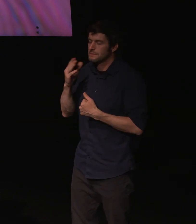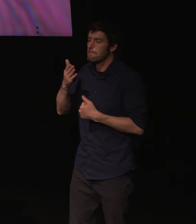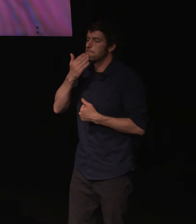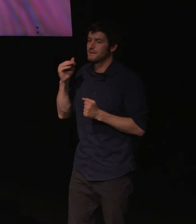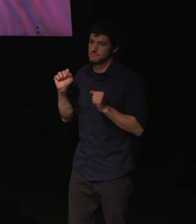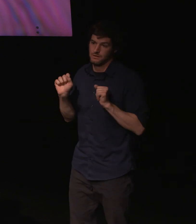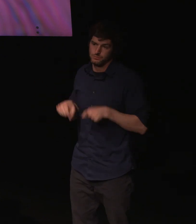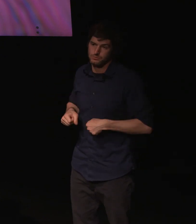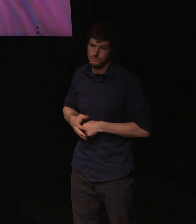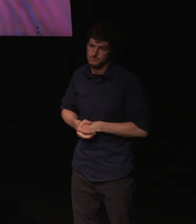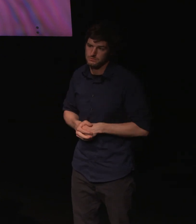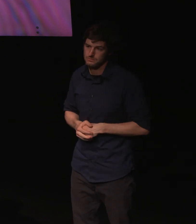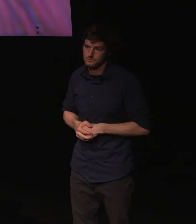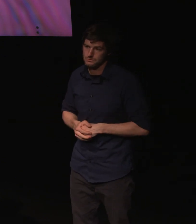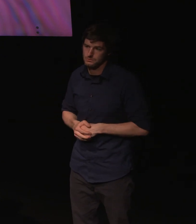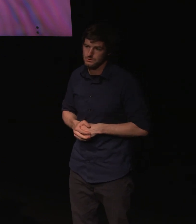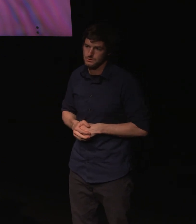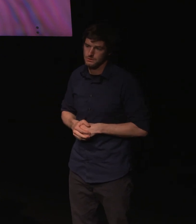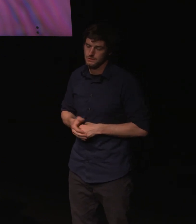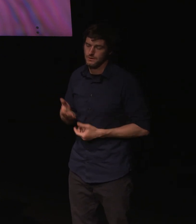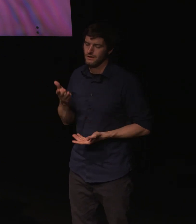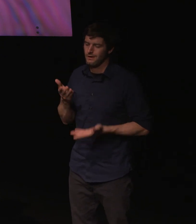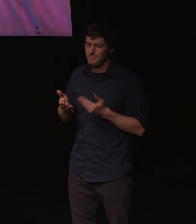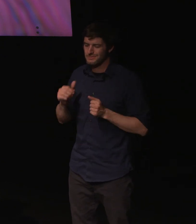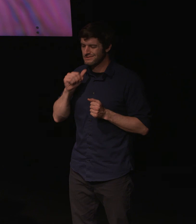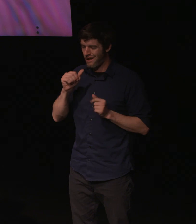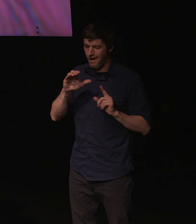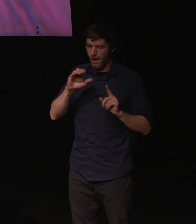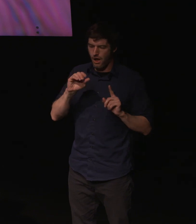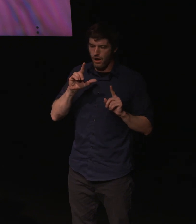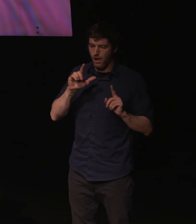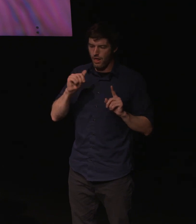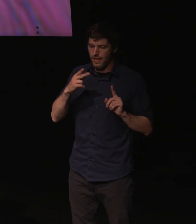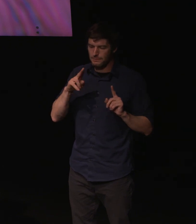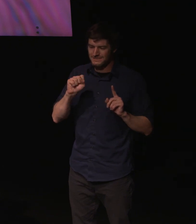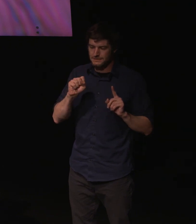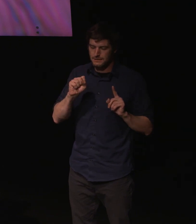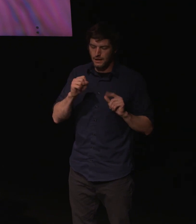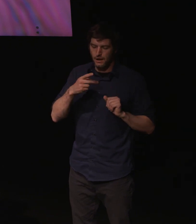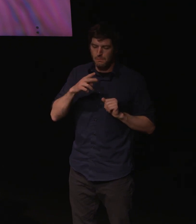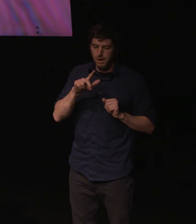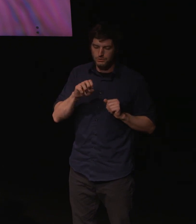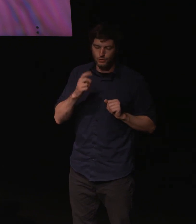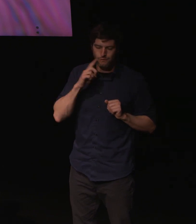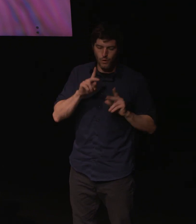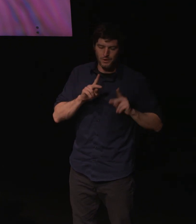It's not Collapsus Puzzles for People, it is game devs games for people.